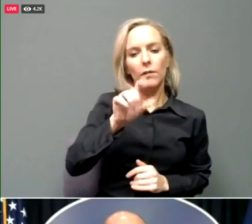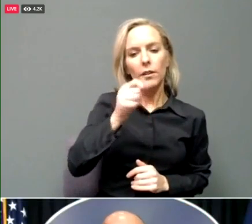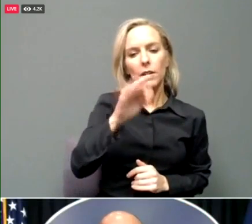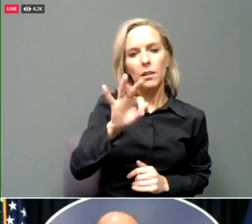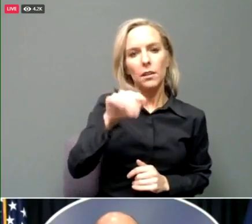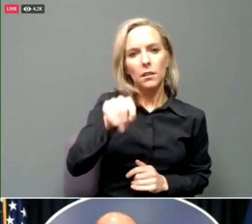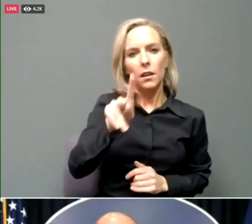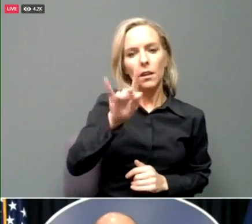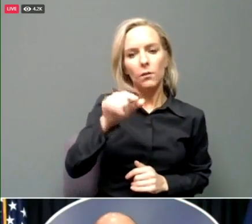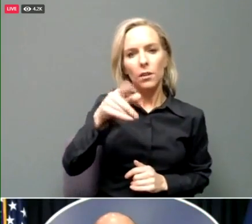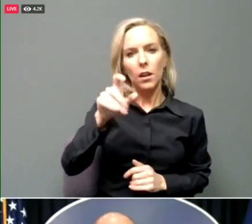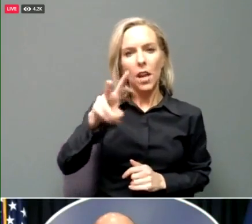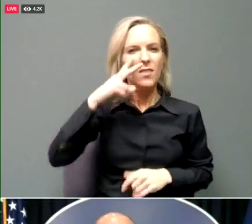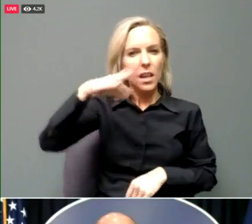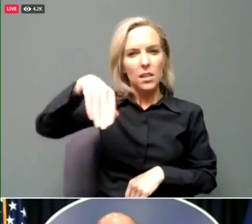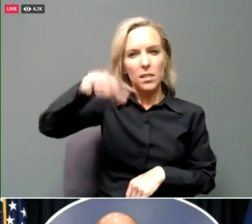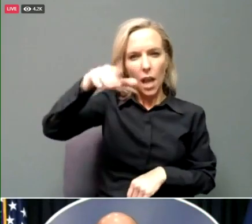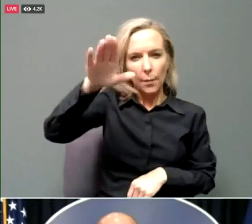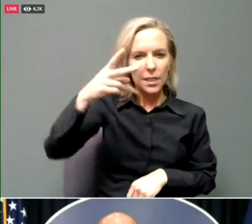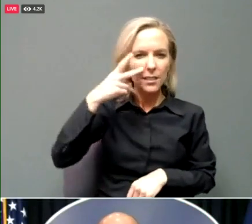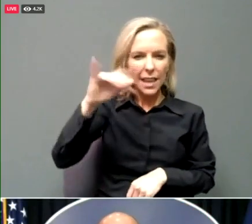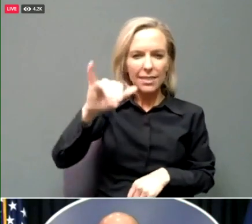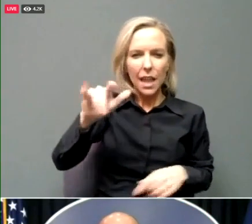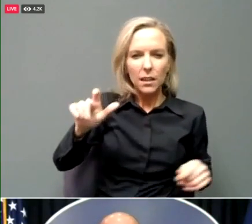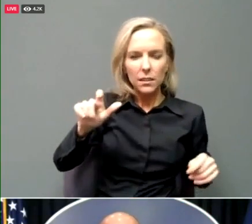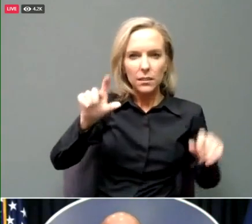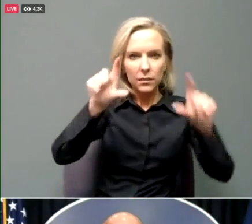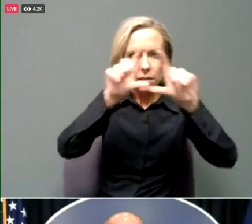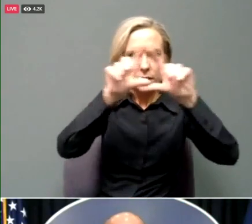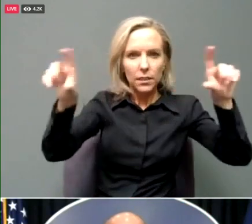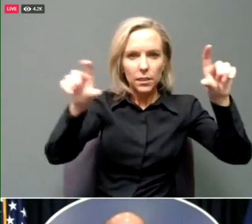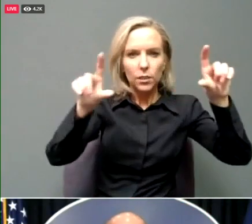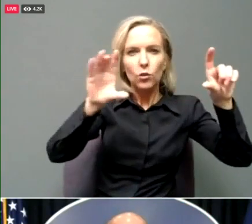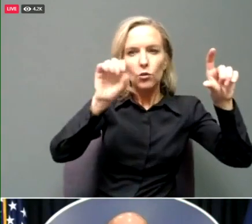top. There's a navigation bar and it says, testing covert testing. If you go